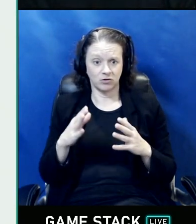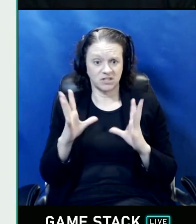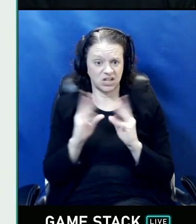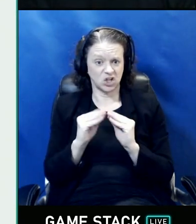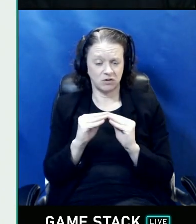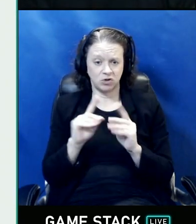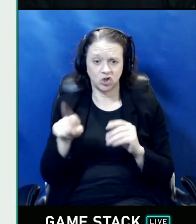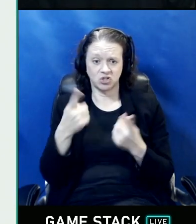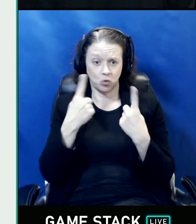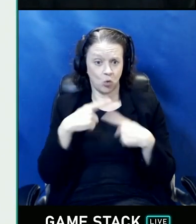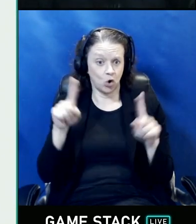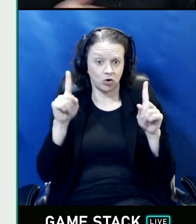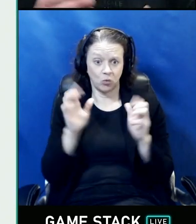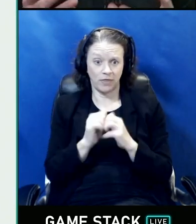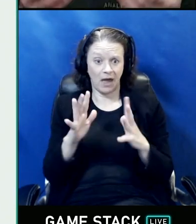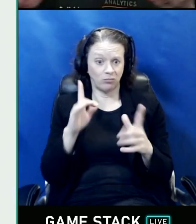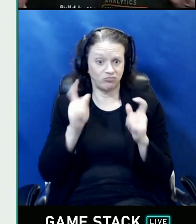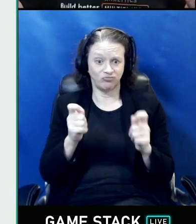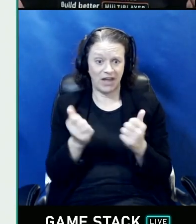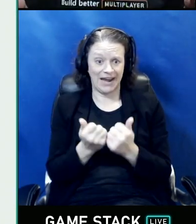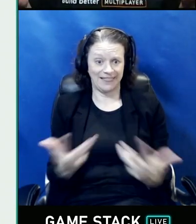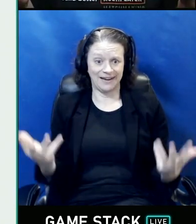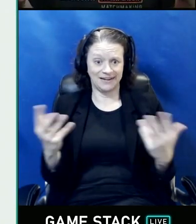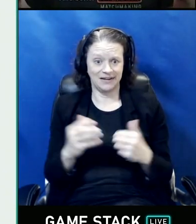So how much work did all this take?